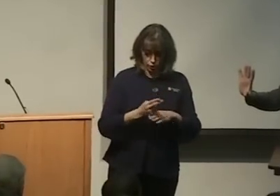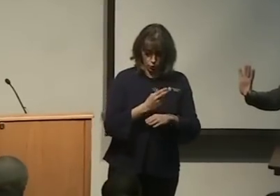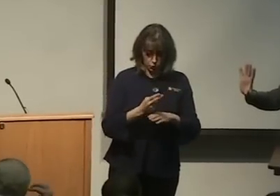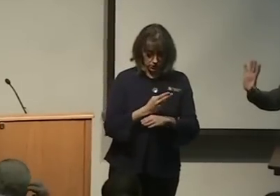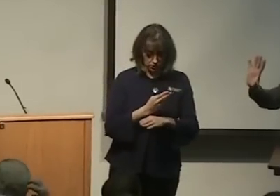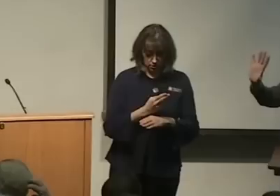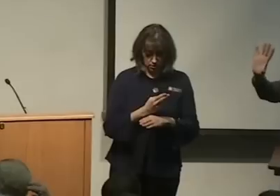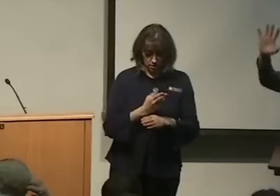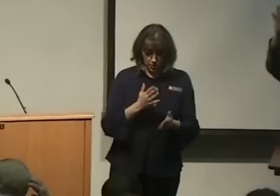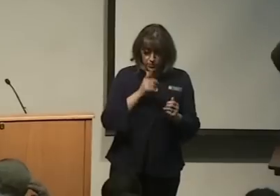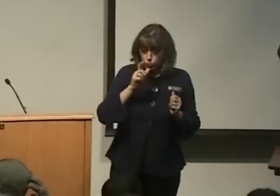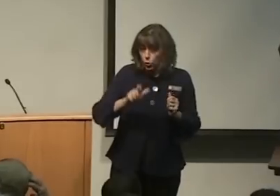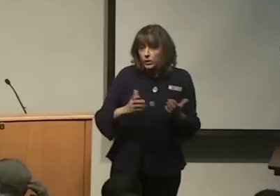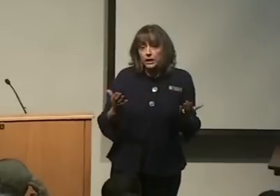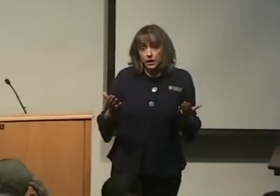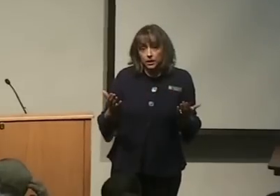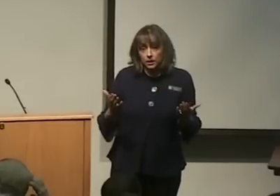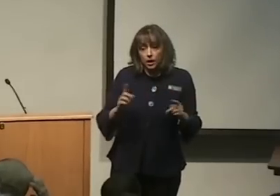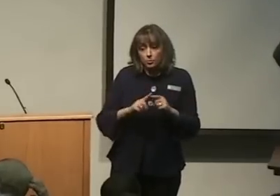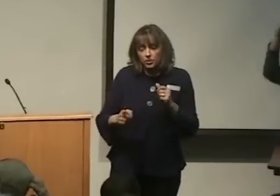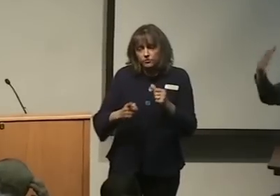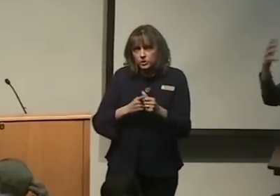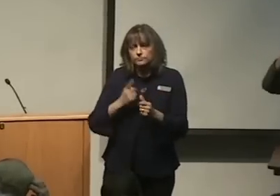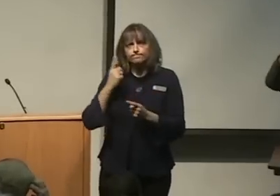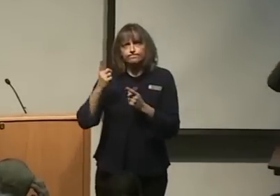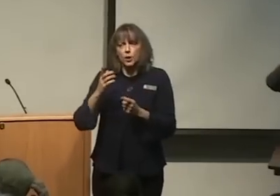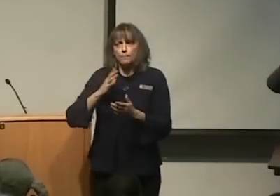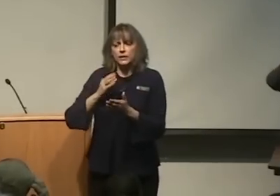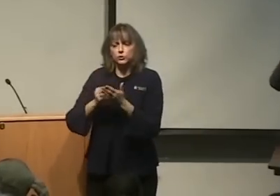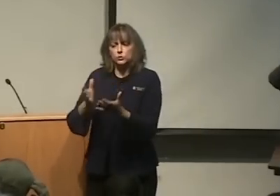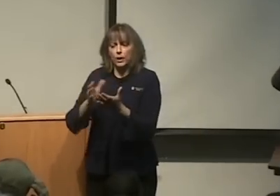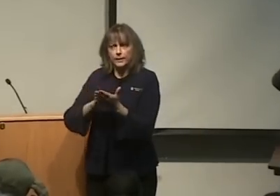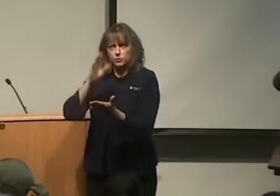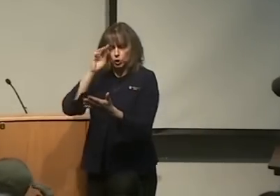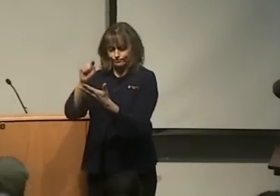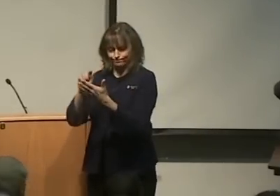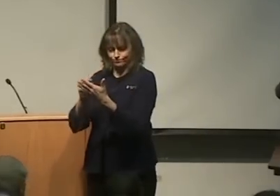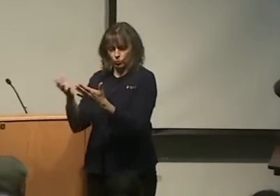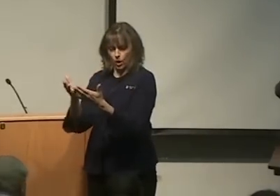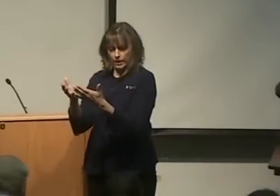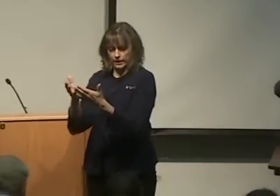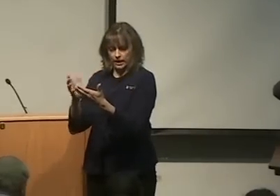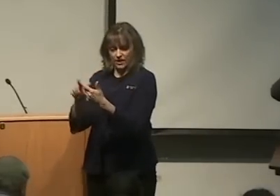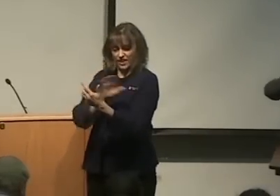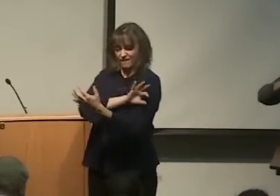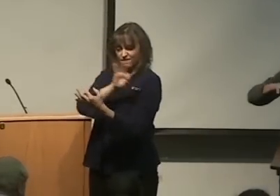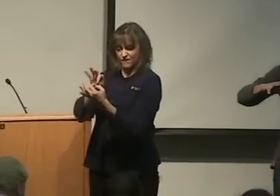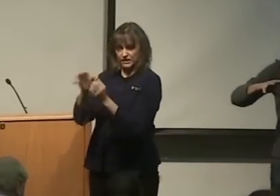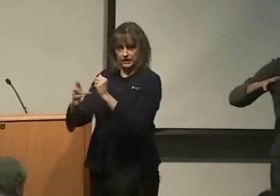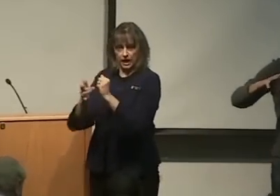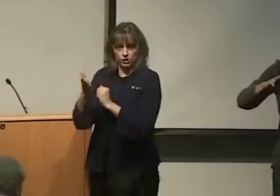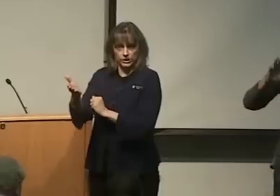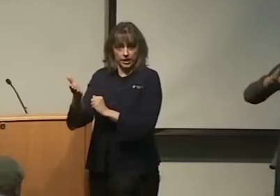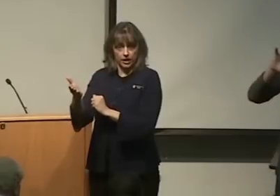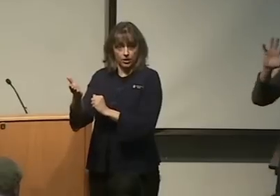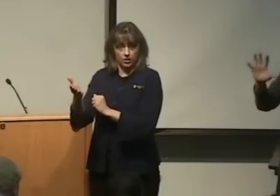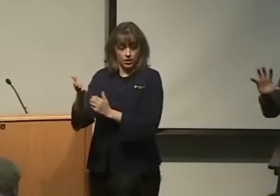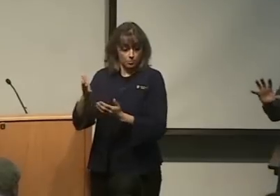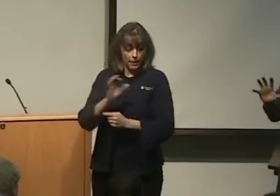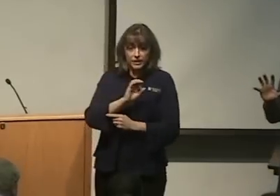But you start with what you want students to learn, and then you fit technology in. It's a tool that you may or may not need depending on what you want students to learn.